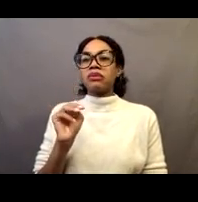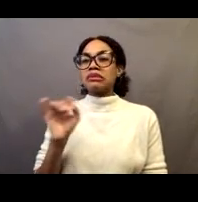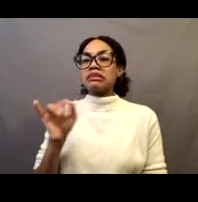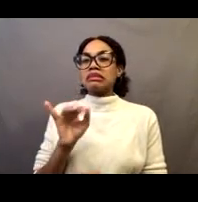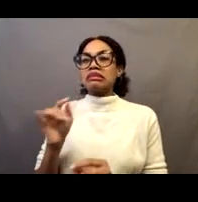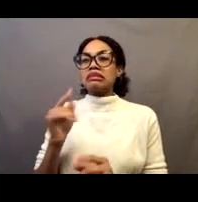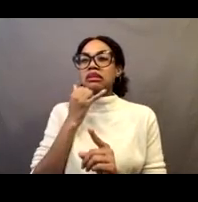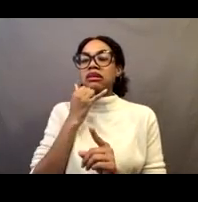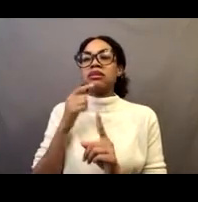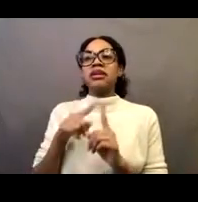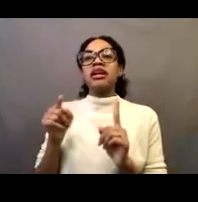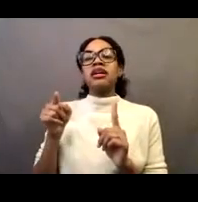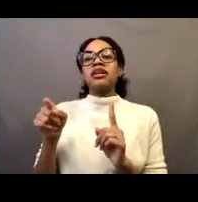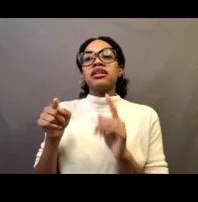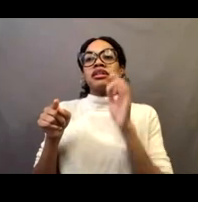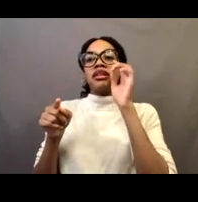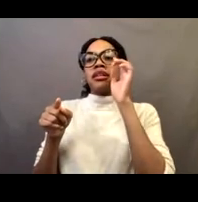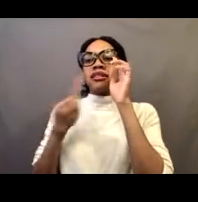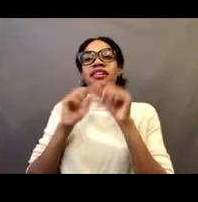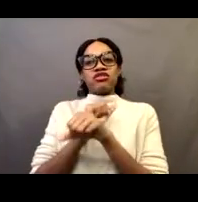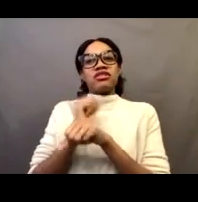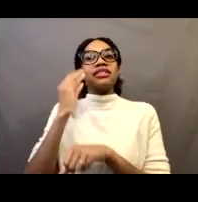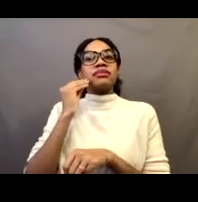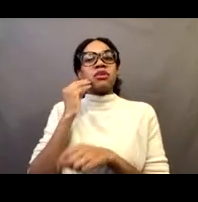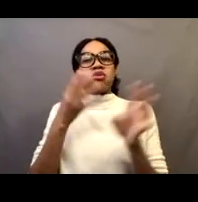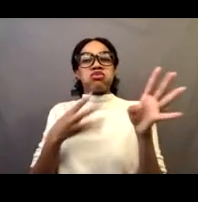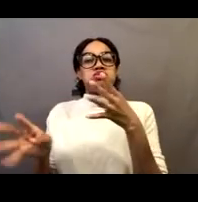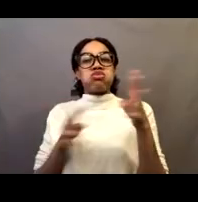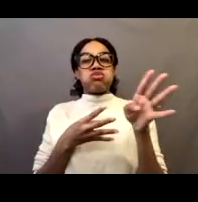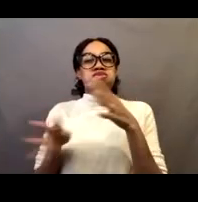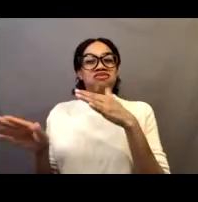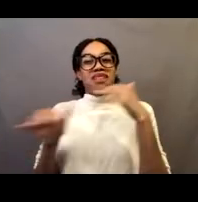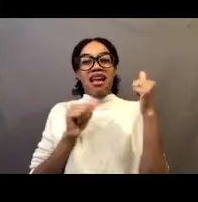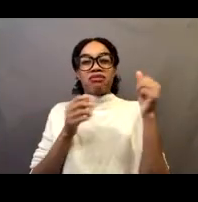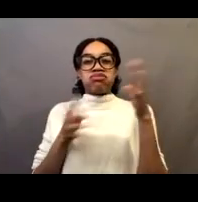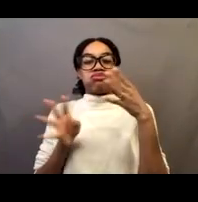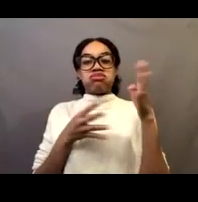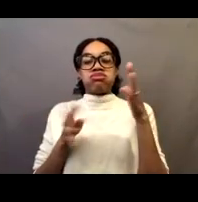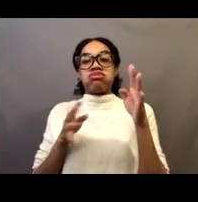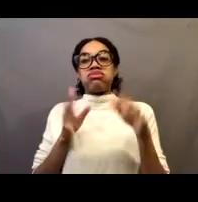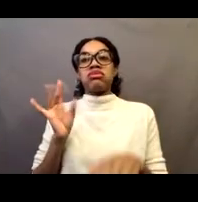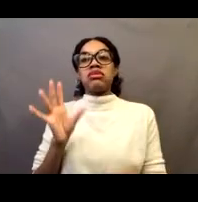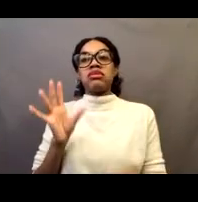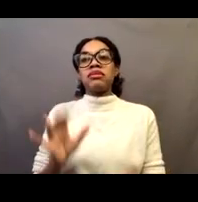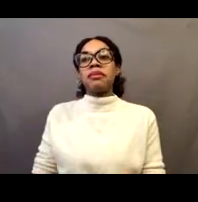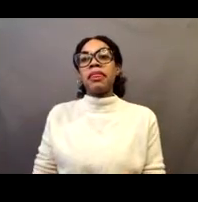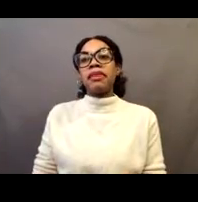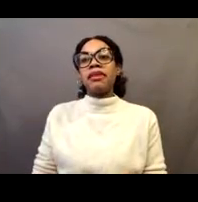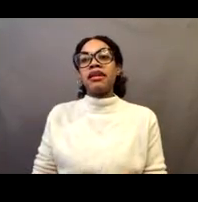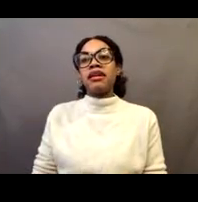And Myleene said that there's been flooding in Texas and some folks are mentioning big thunderstorms.